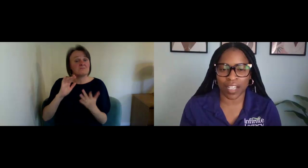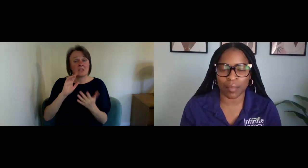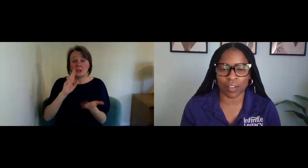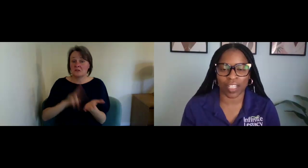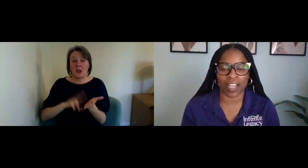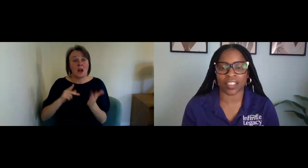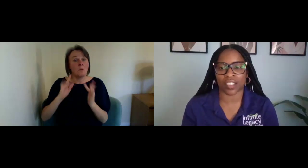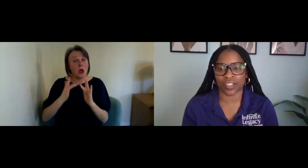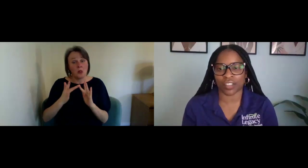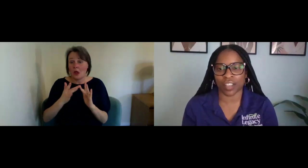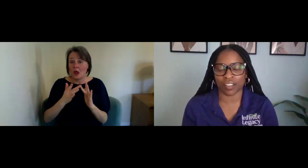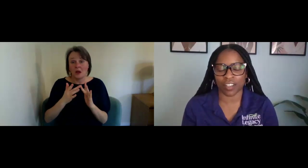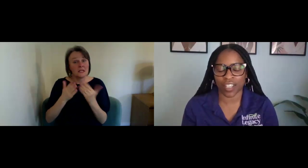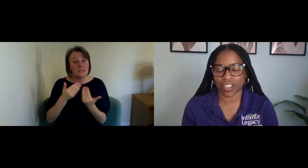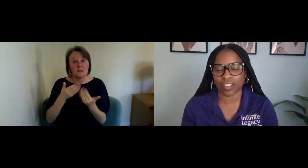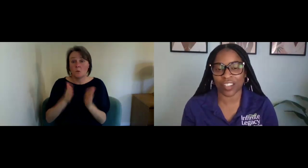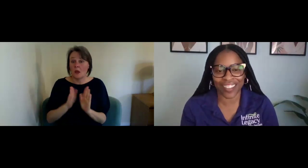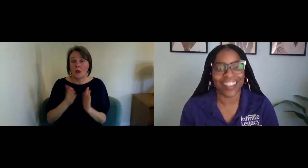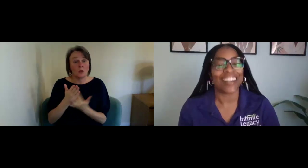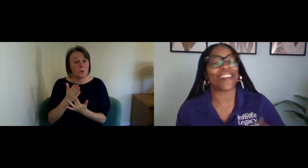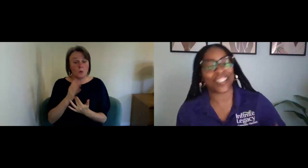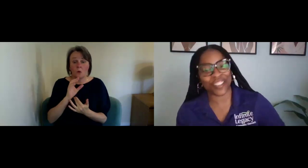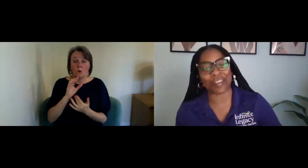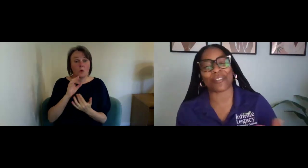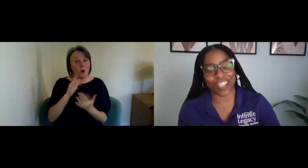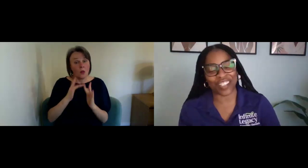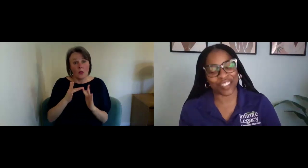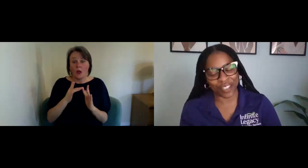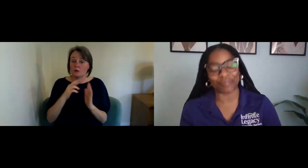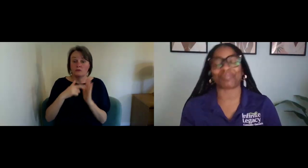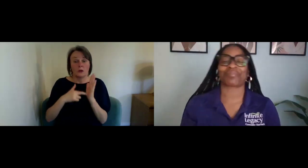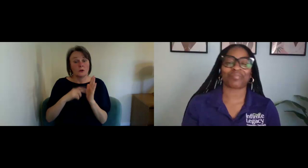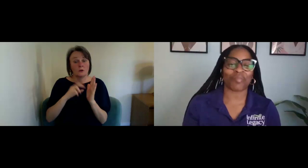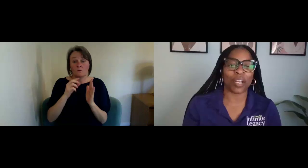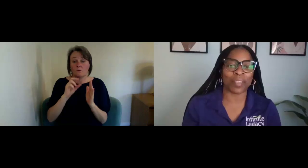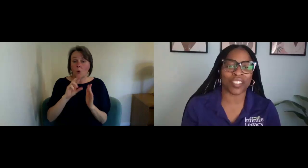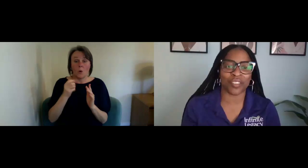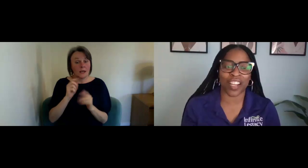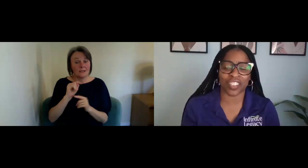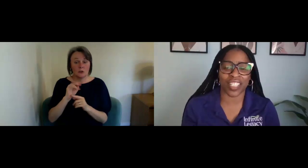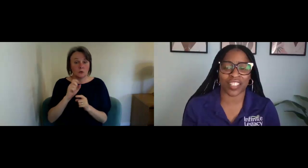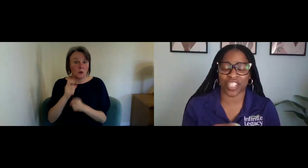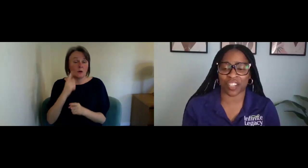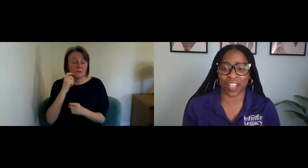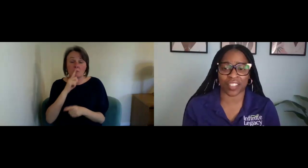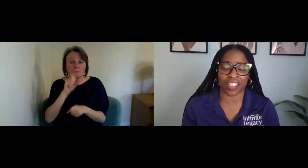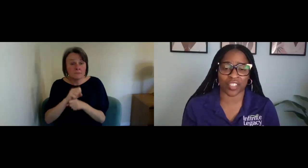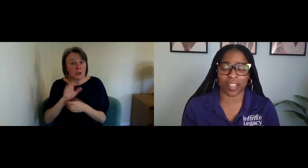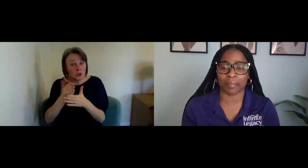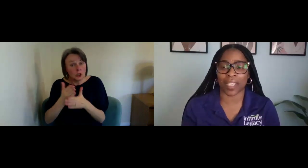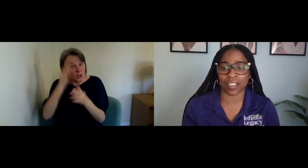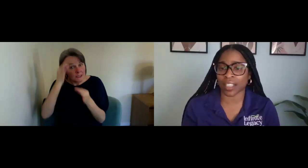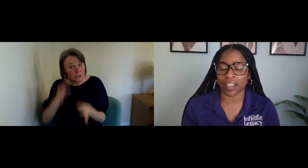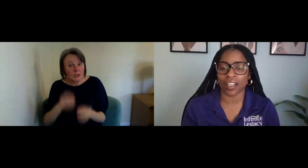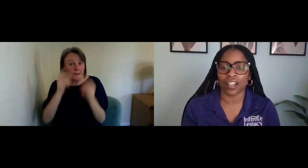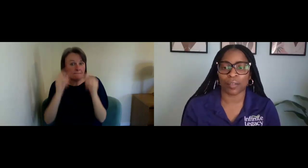become an organ, eye and tissue donor... register to be an organ donor because you actually can share that decision immediately